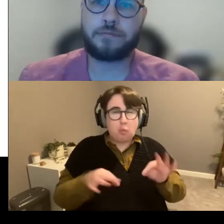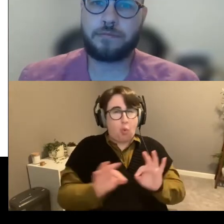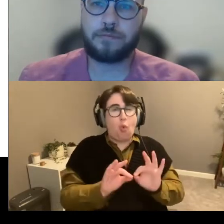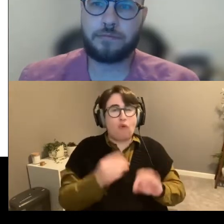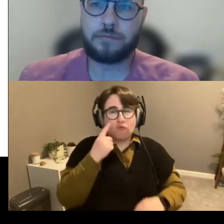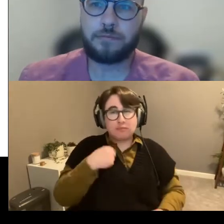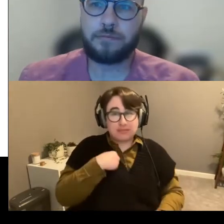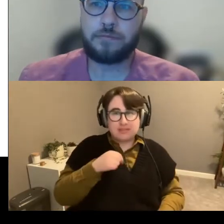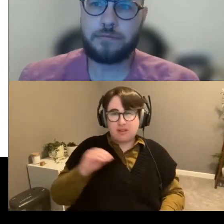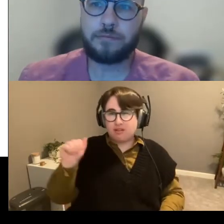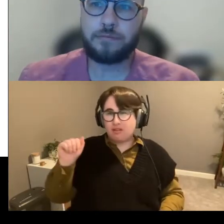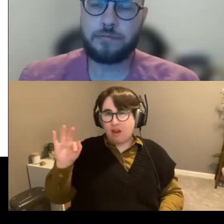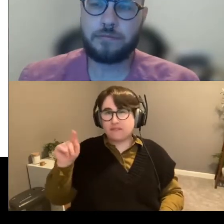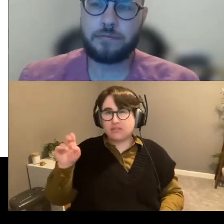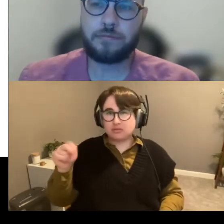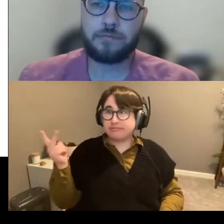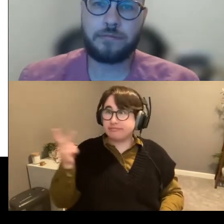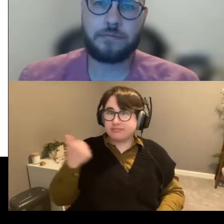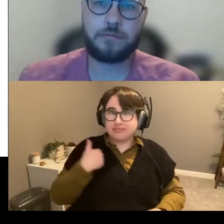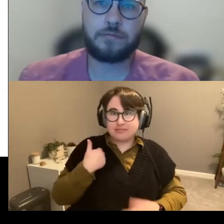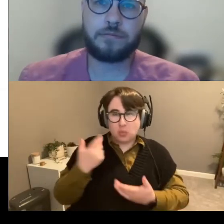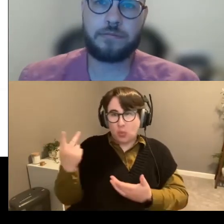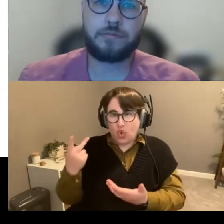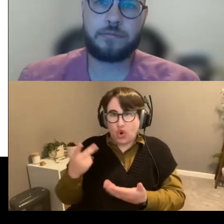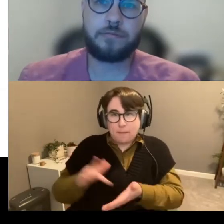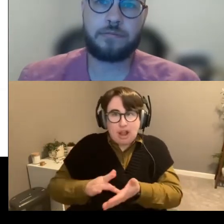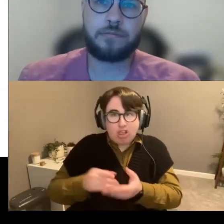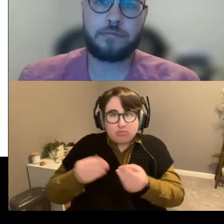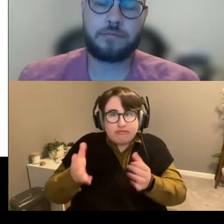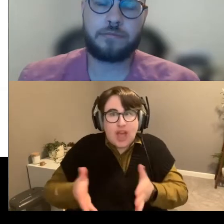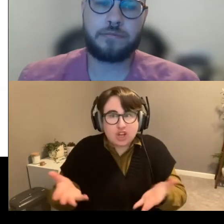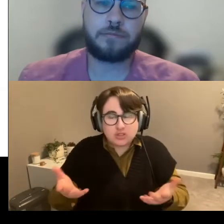as medical providers to recognize that we are in a field